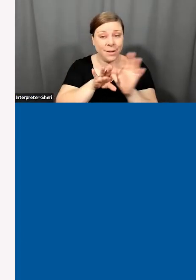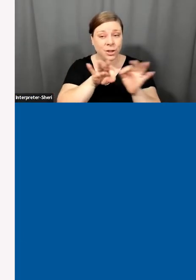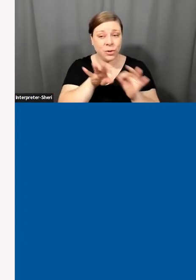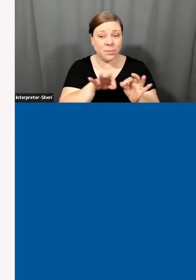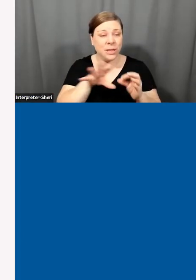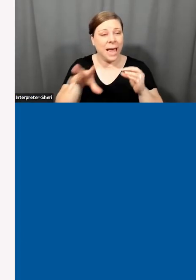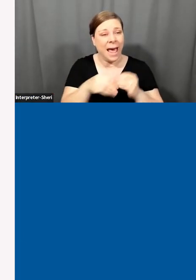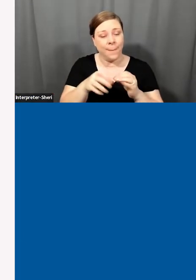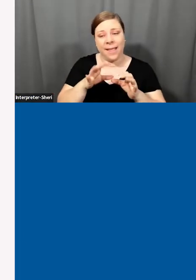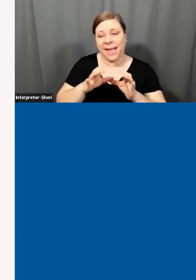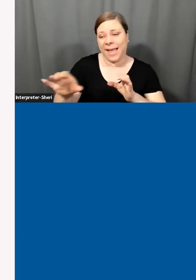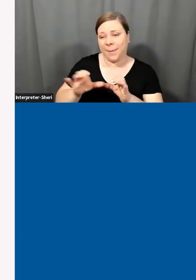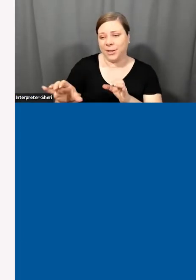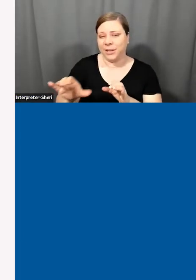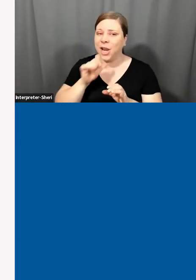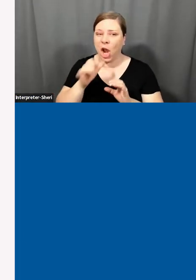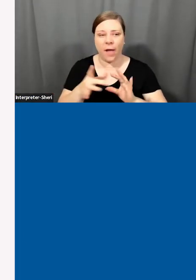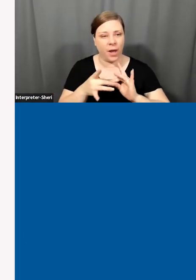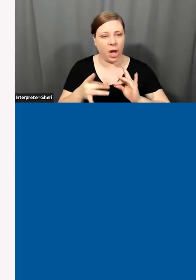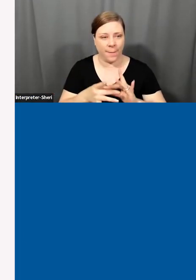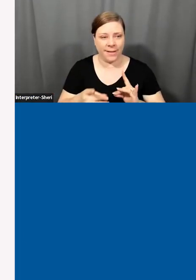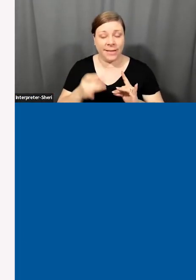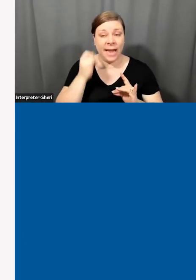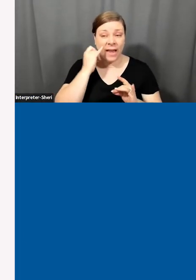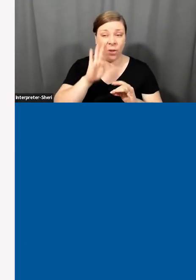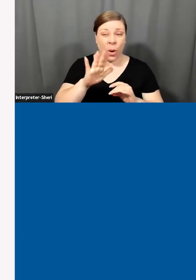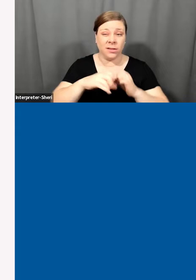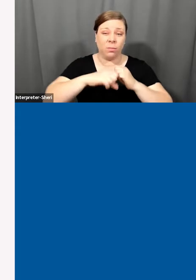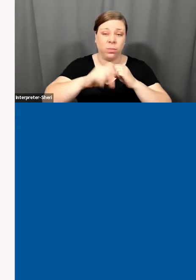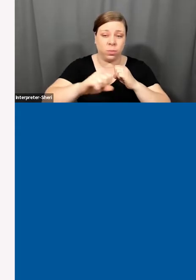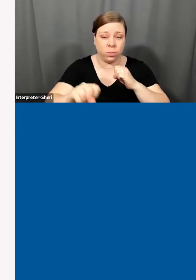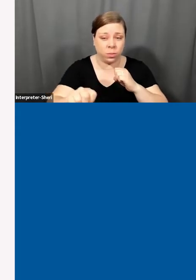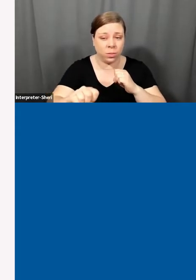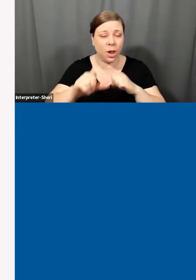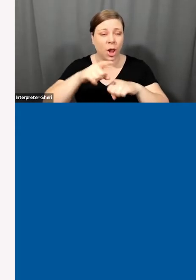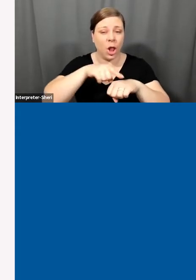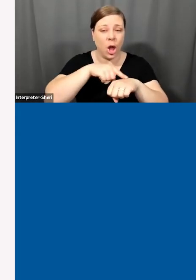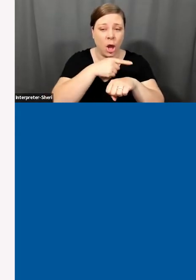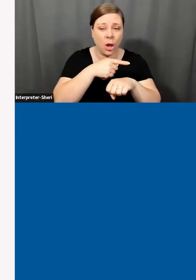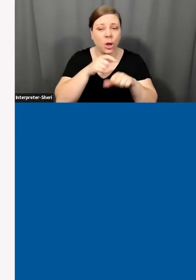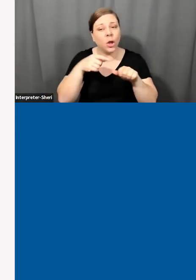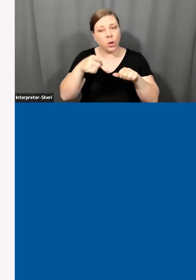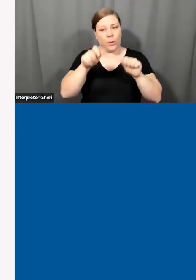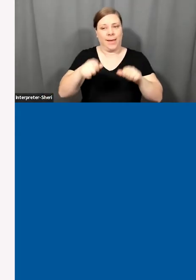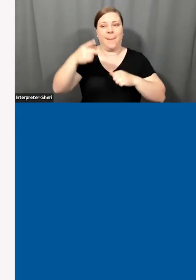If your image descriptions are quite long and they are overflowing, then you can pin them at the top of your comments.